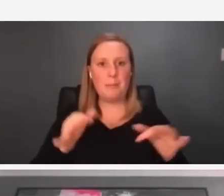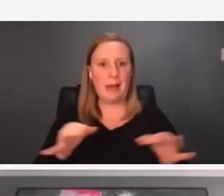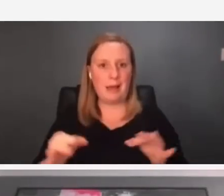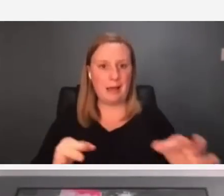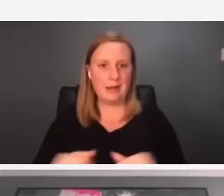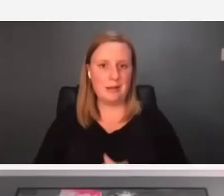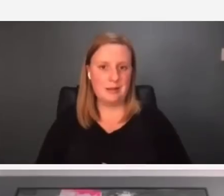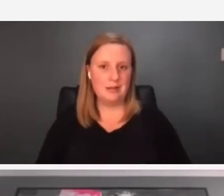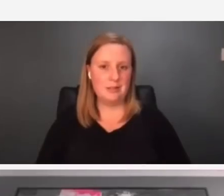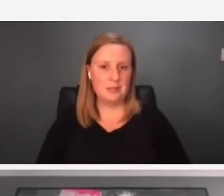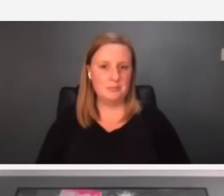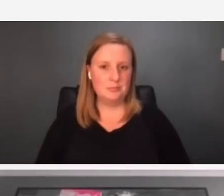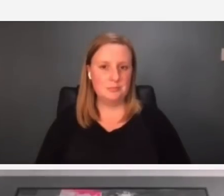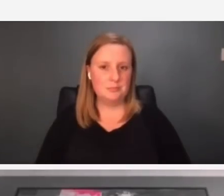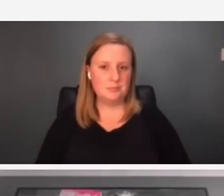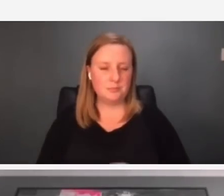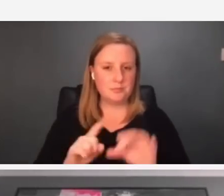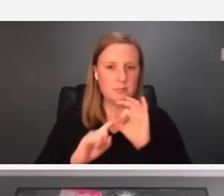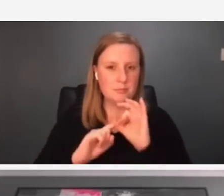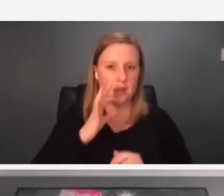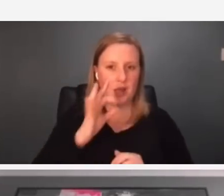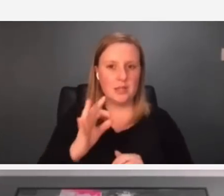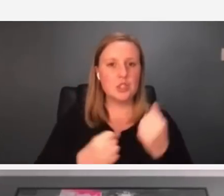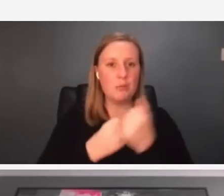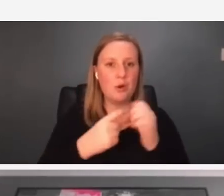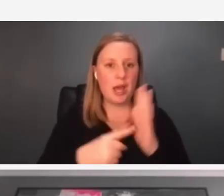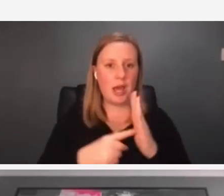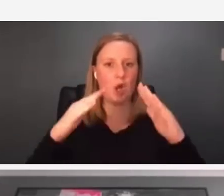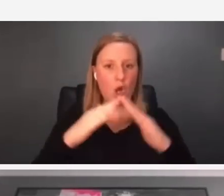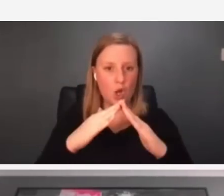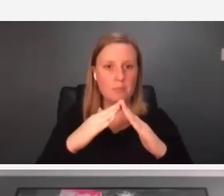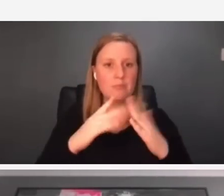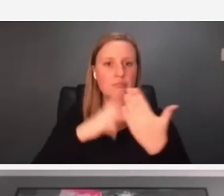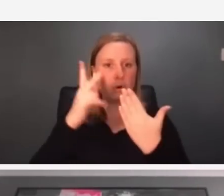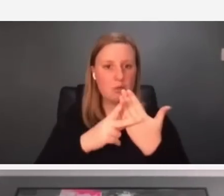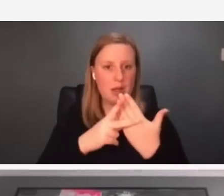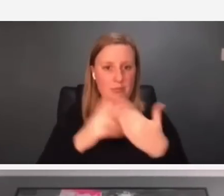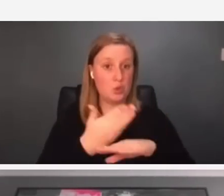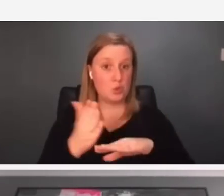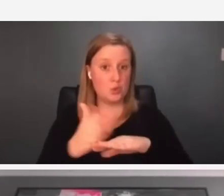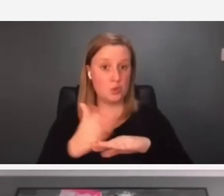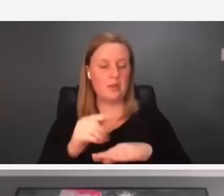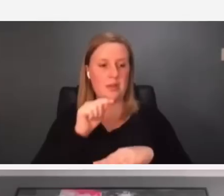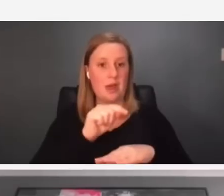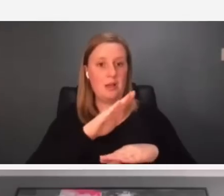With the delay in the implementation of the